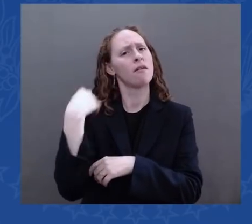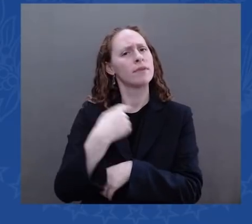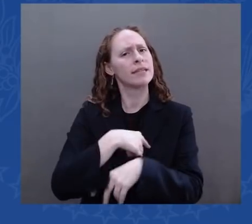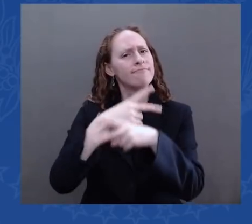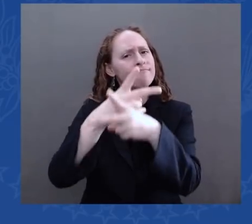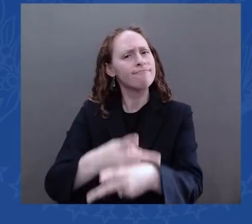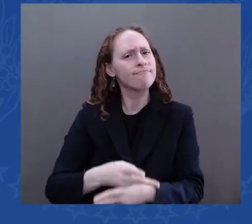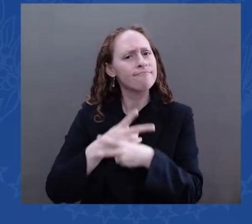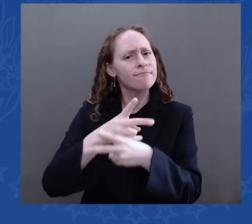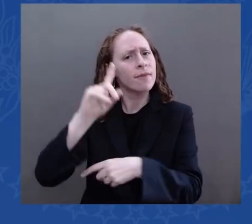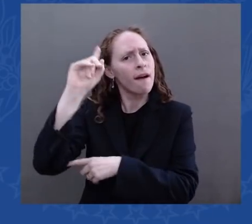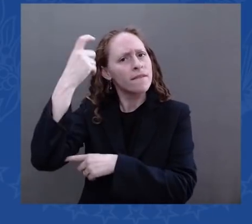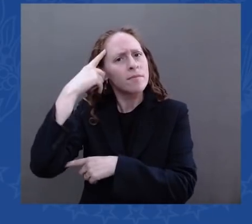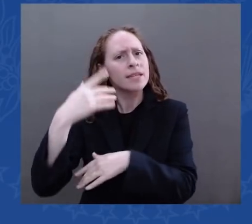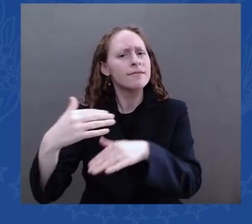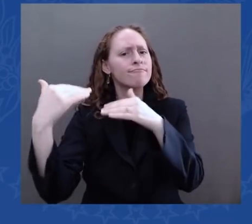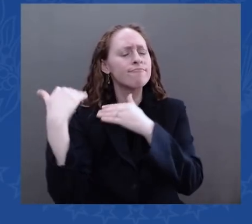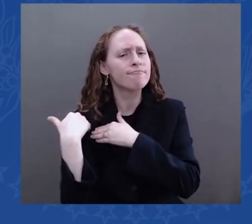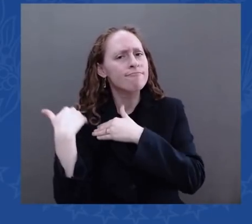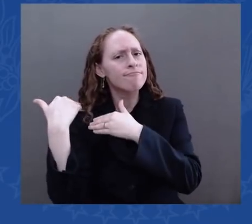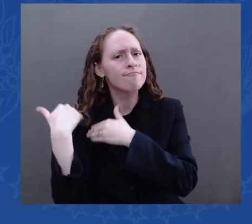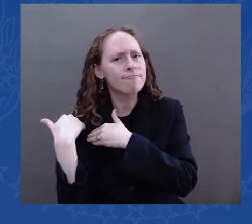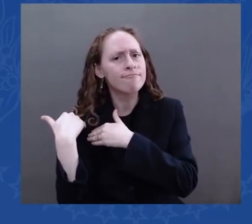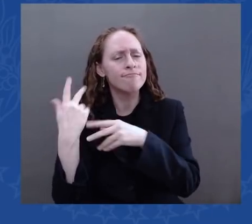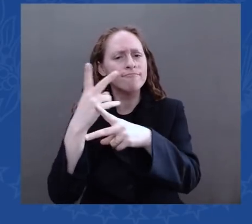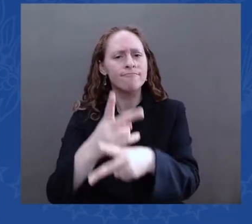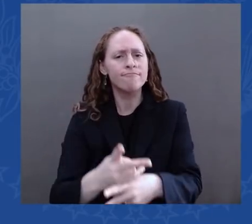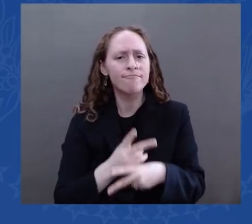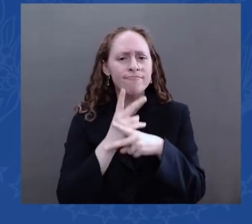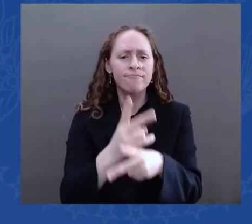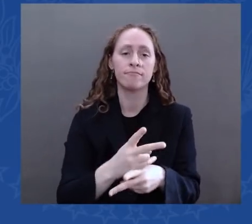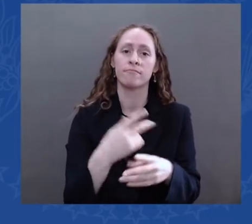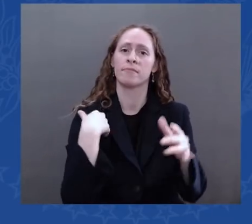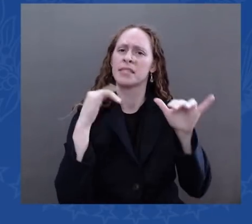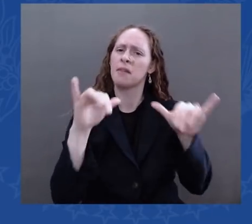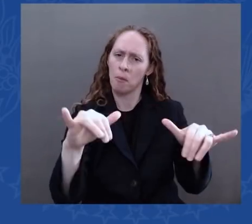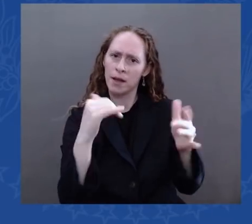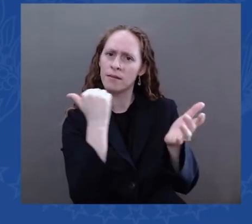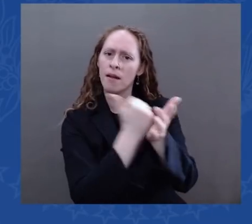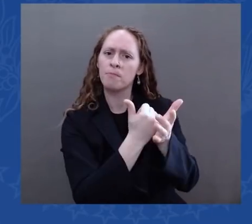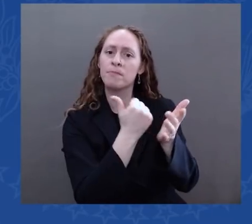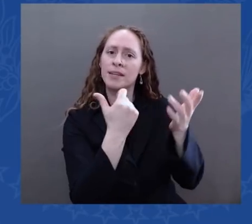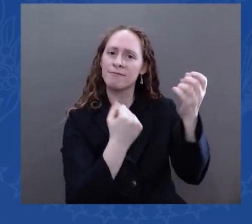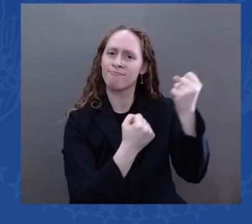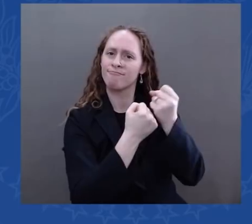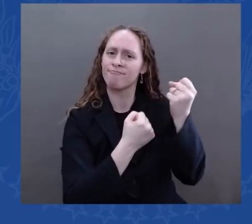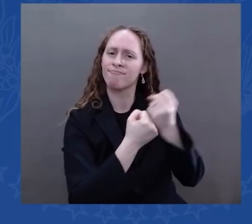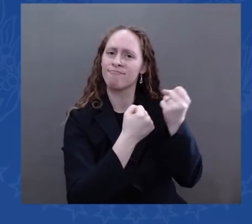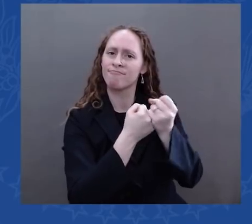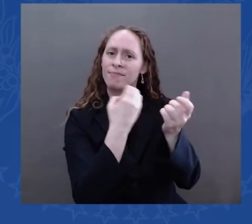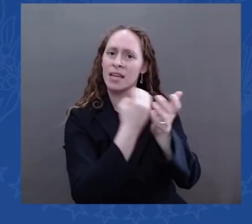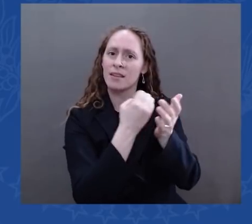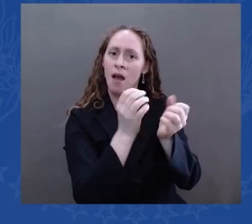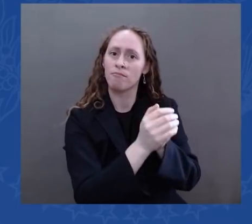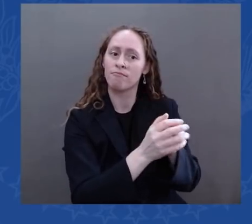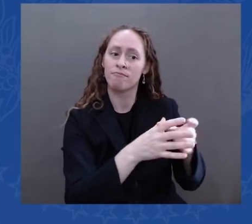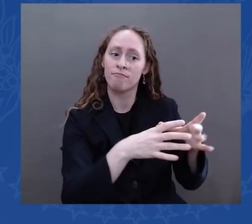from the bottom up and the middle out, that we make sure it works for working Americans who have been left out and left behind